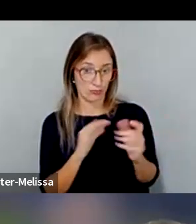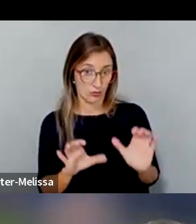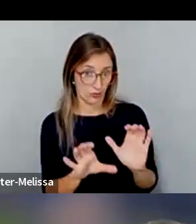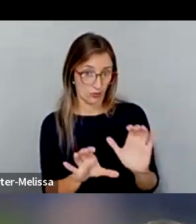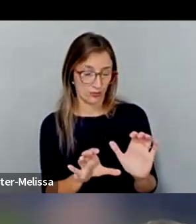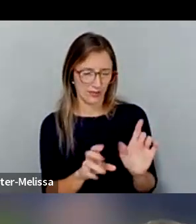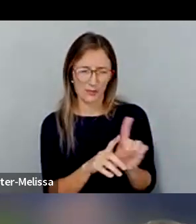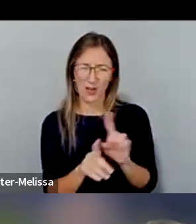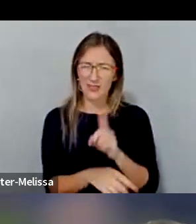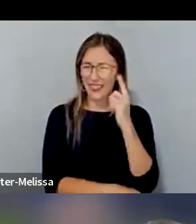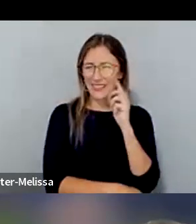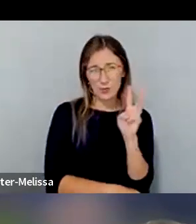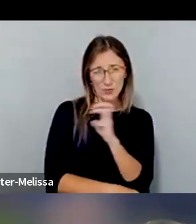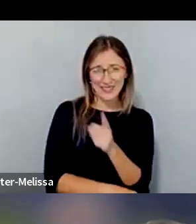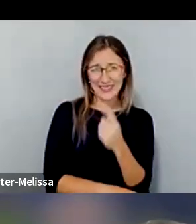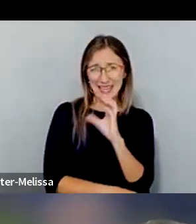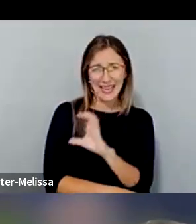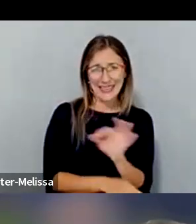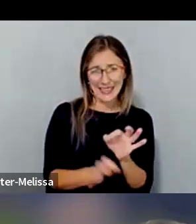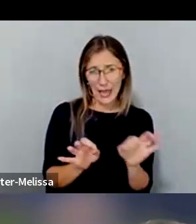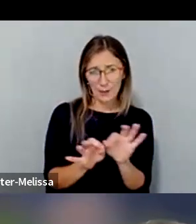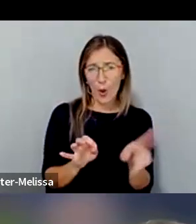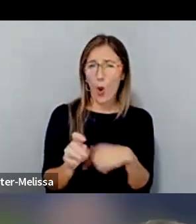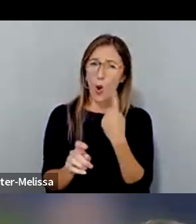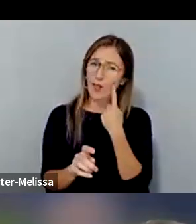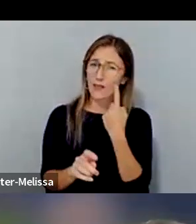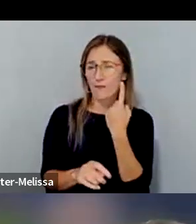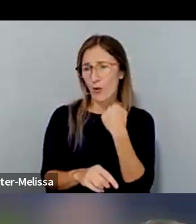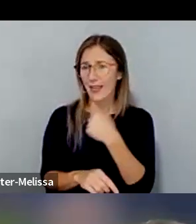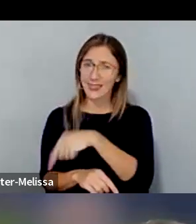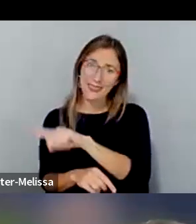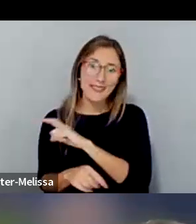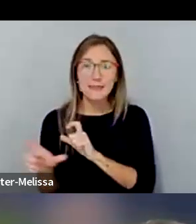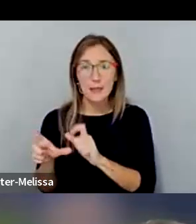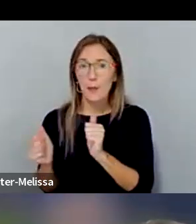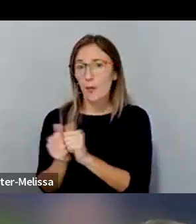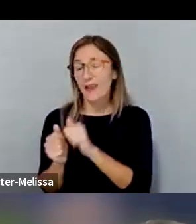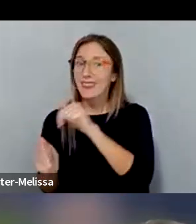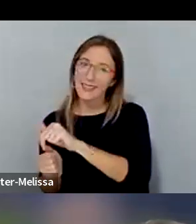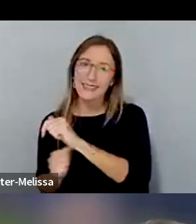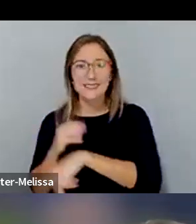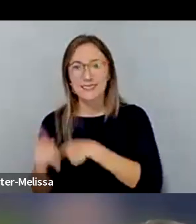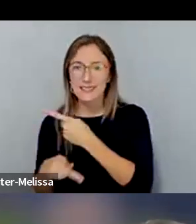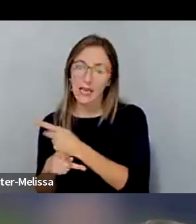identified two disabilities in the specific task the animal does related to